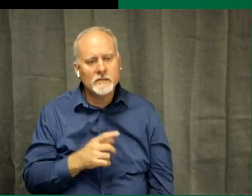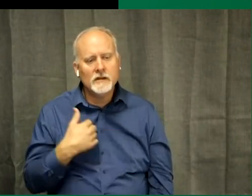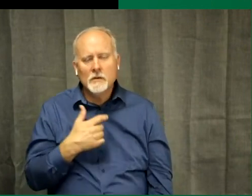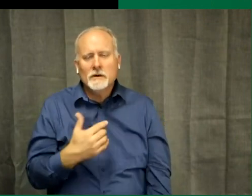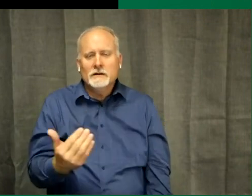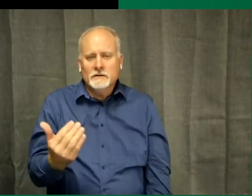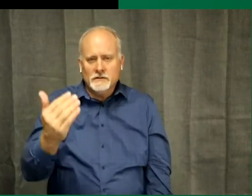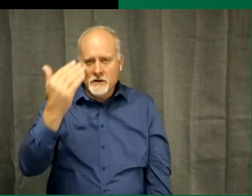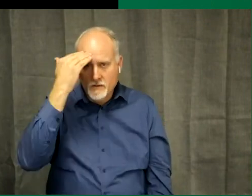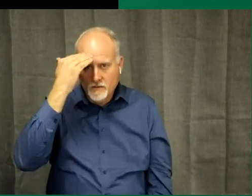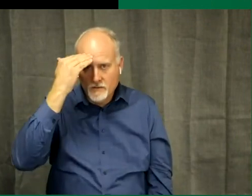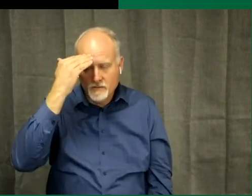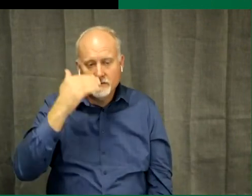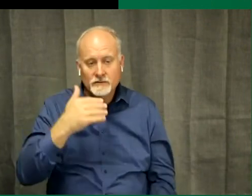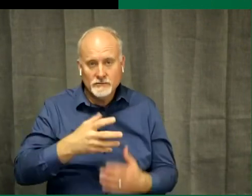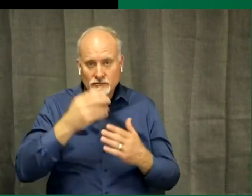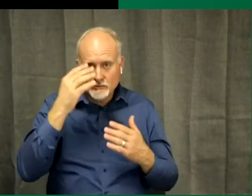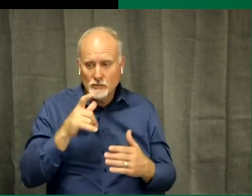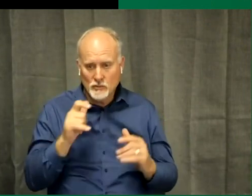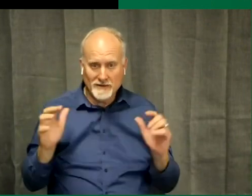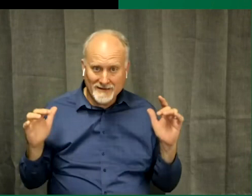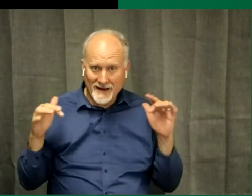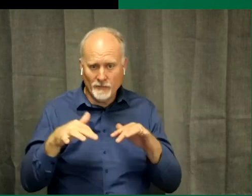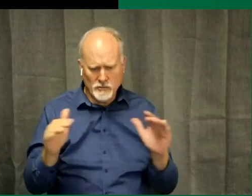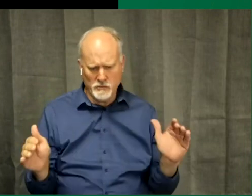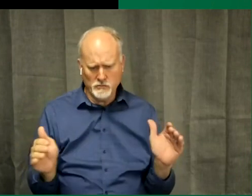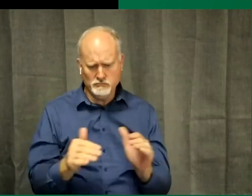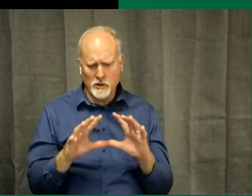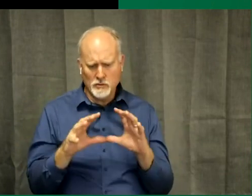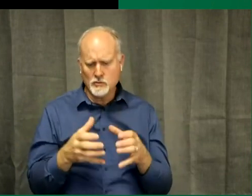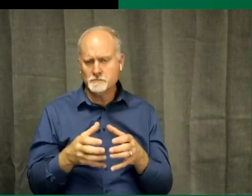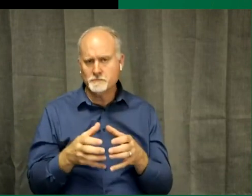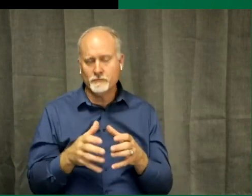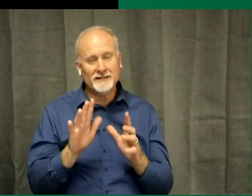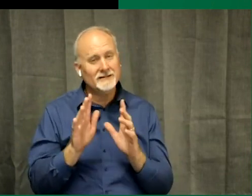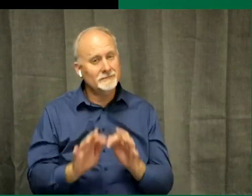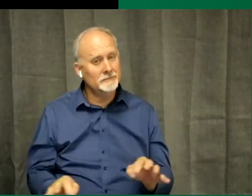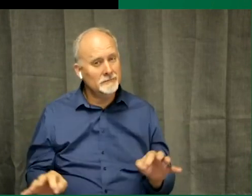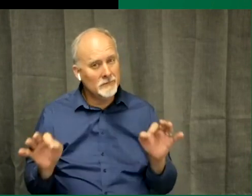is that students are gathering in small groups and it's important i think to continue to have